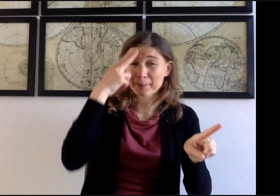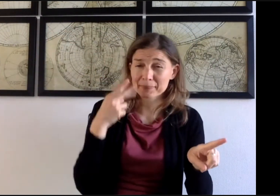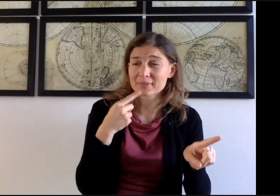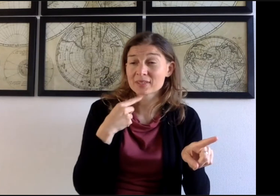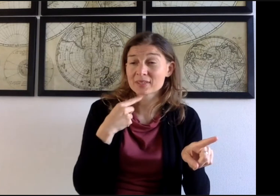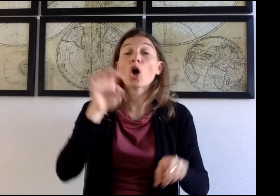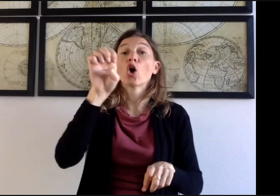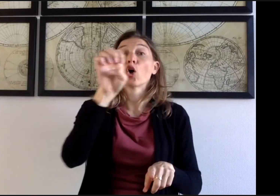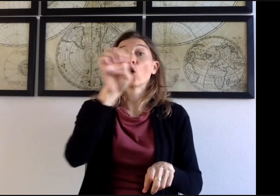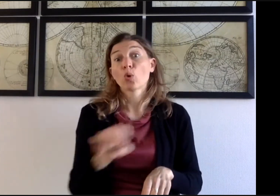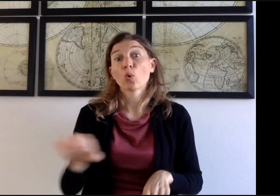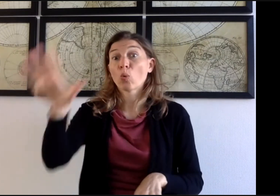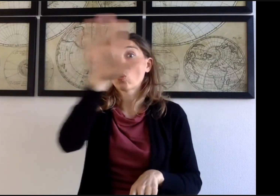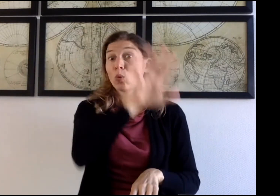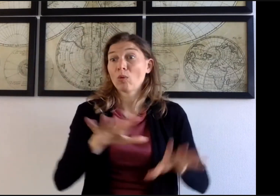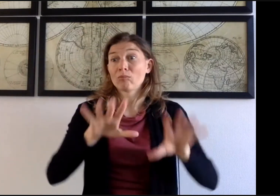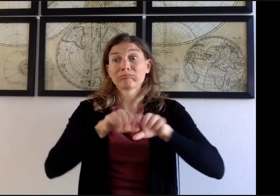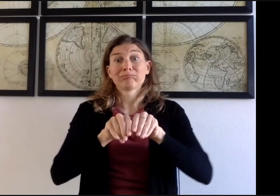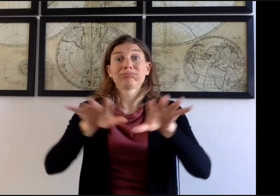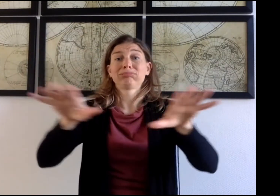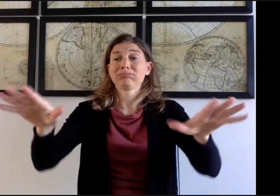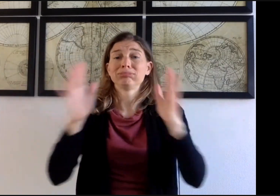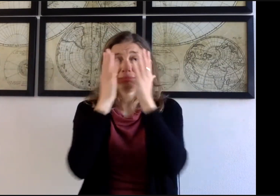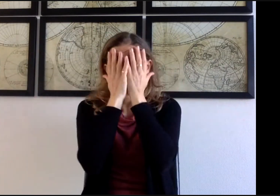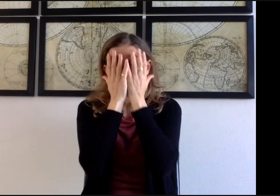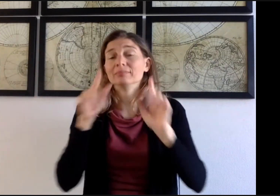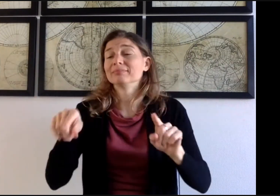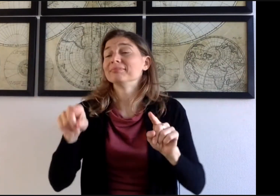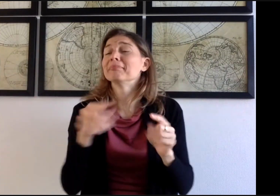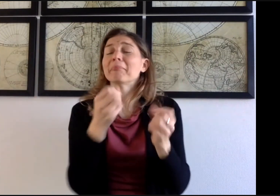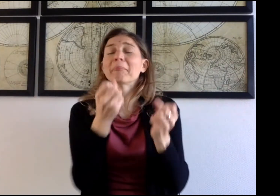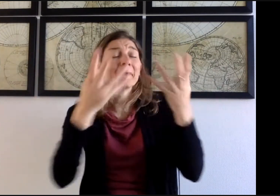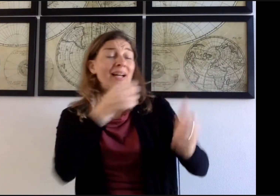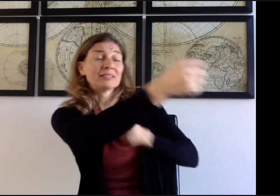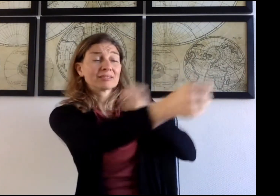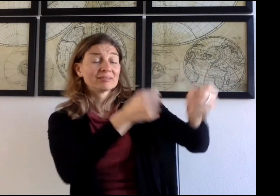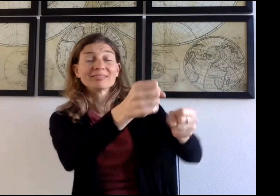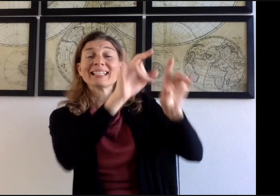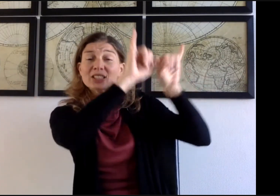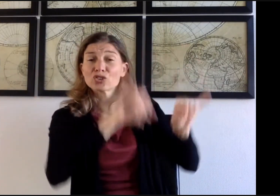ways of rejection, neglect and abuse staff shortage are predominance